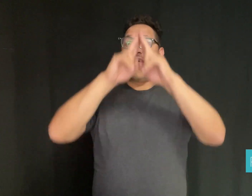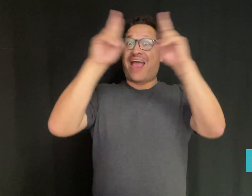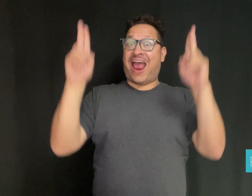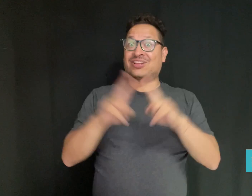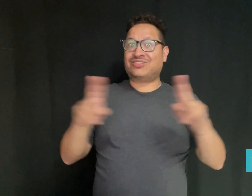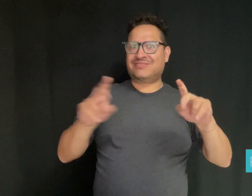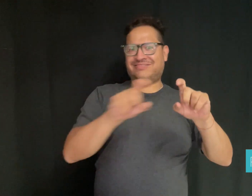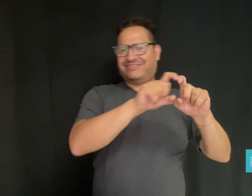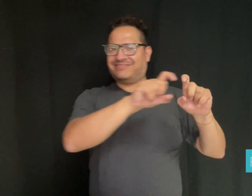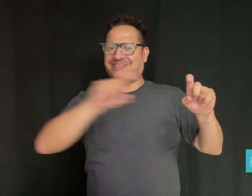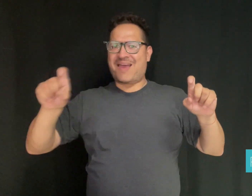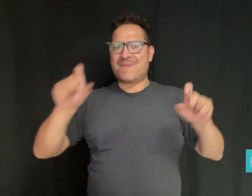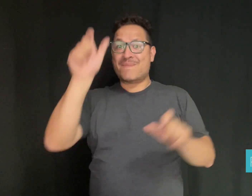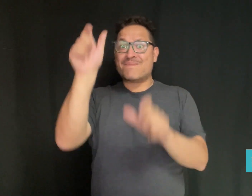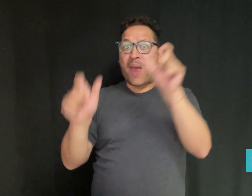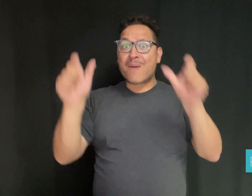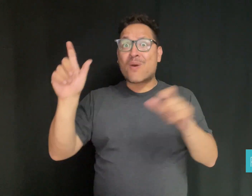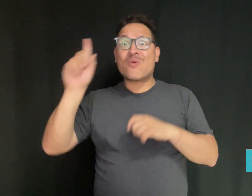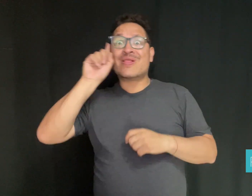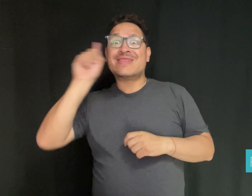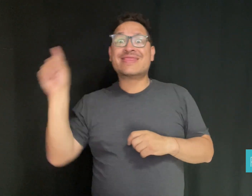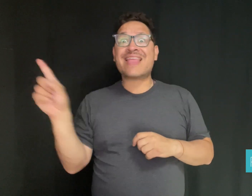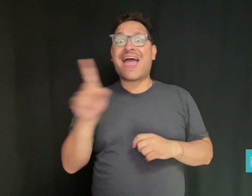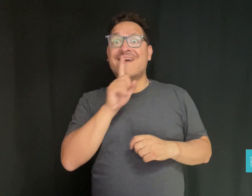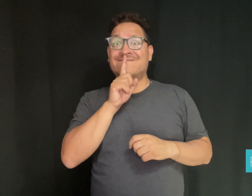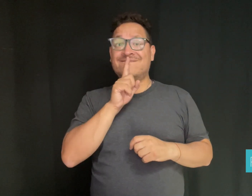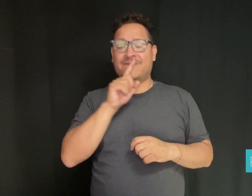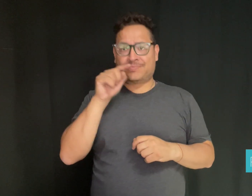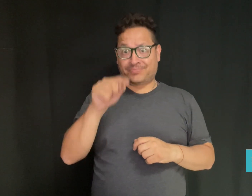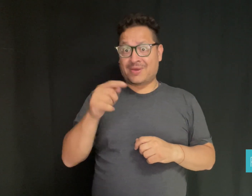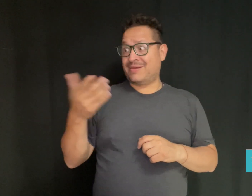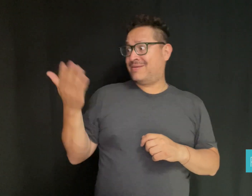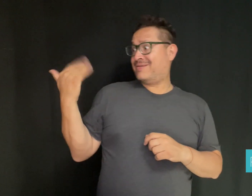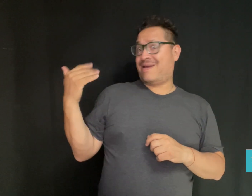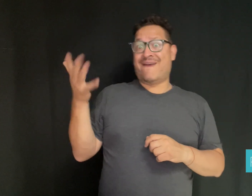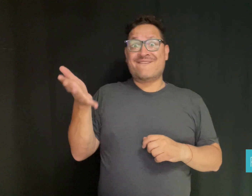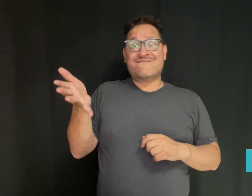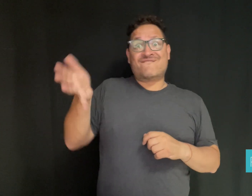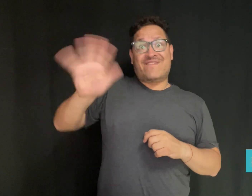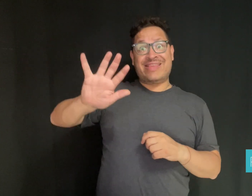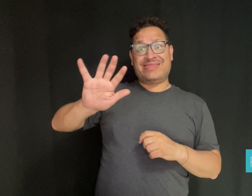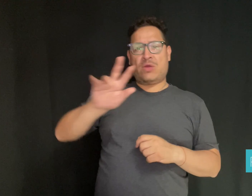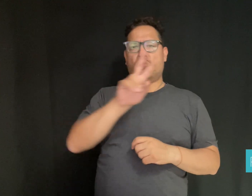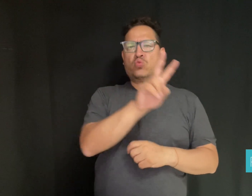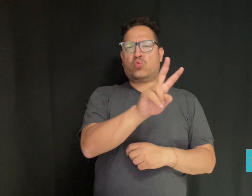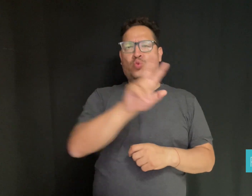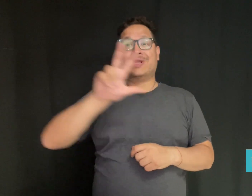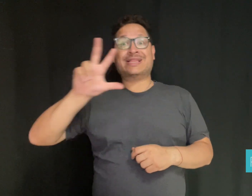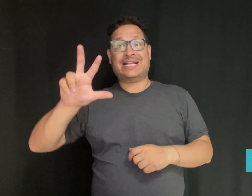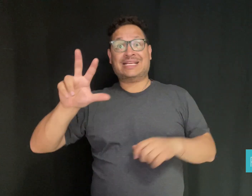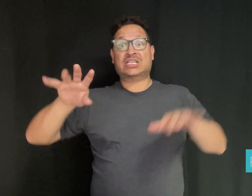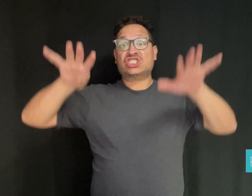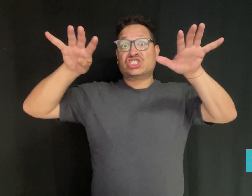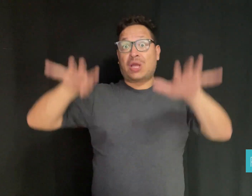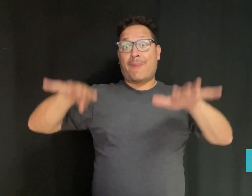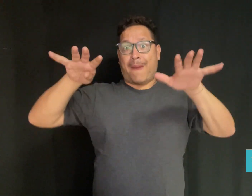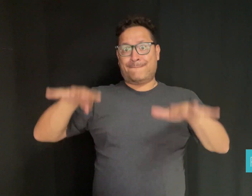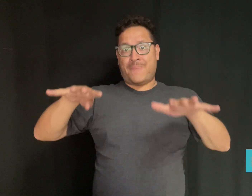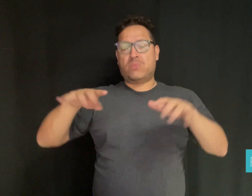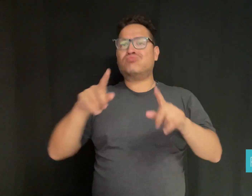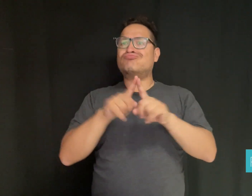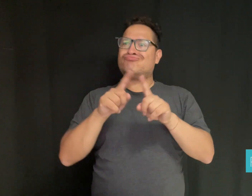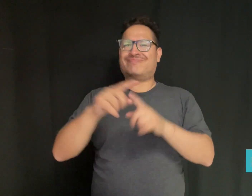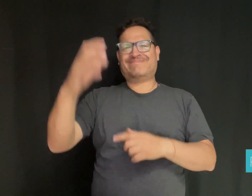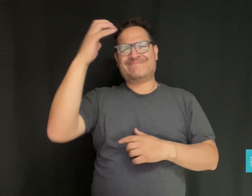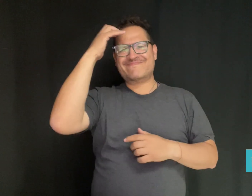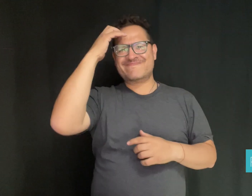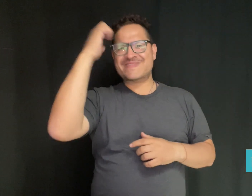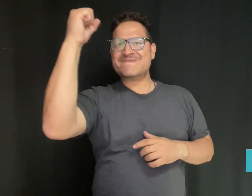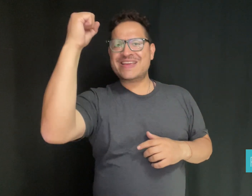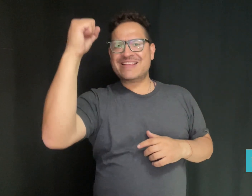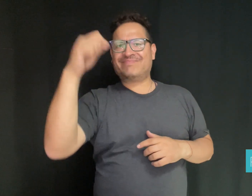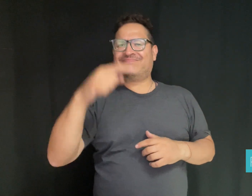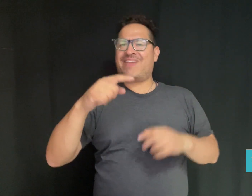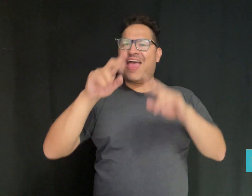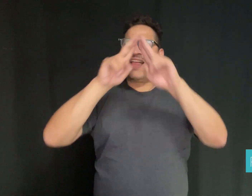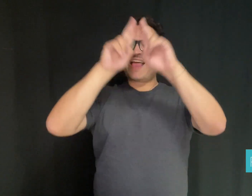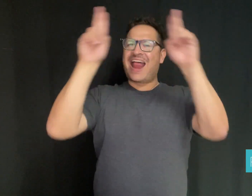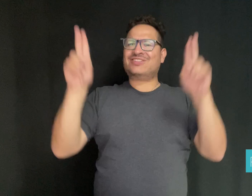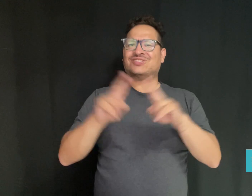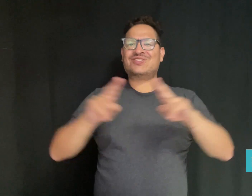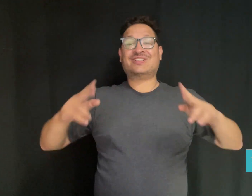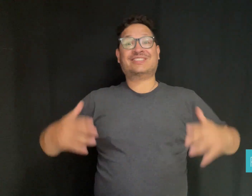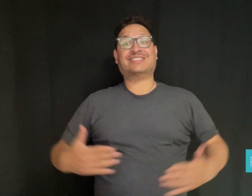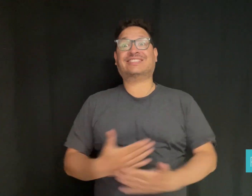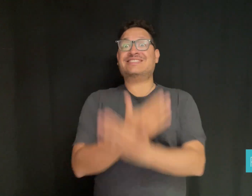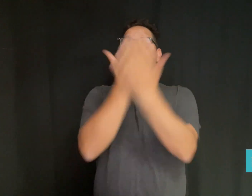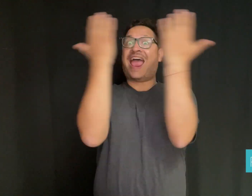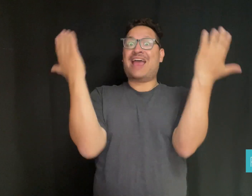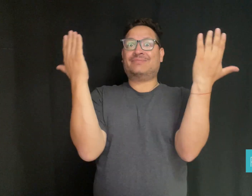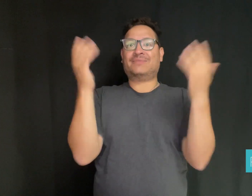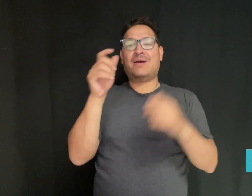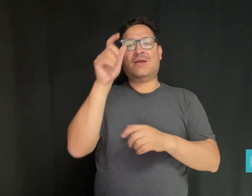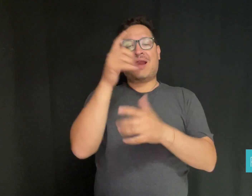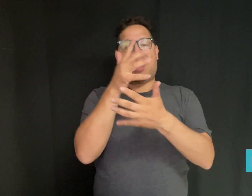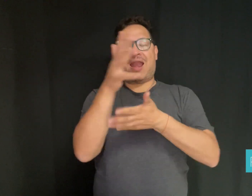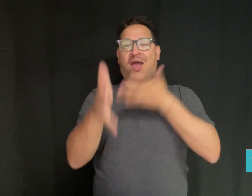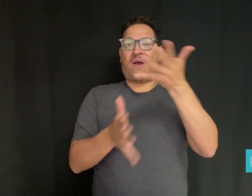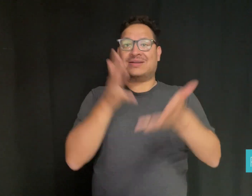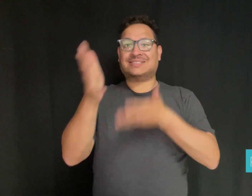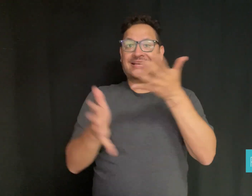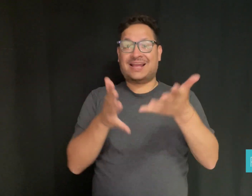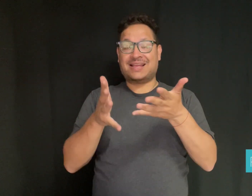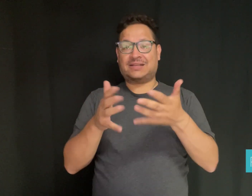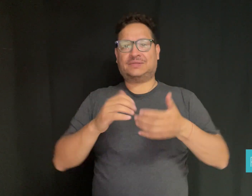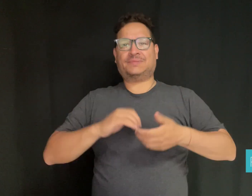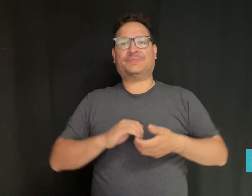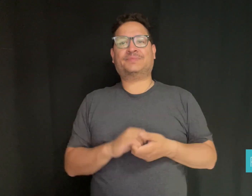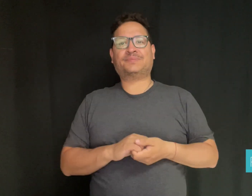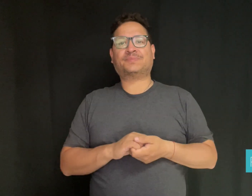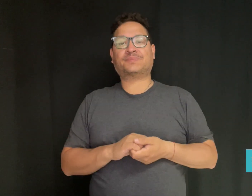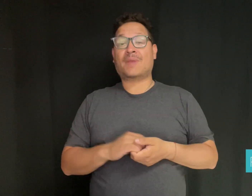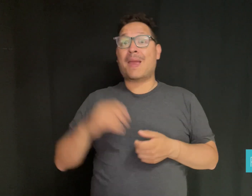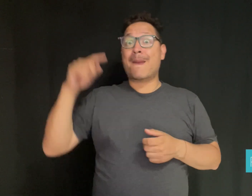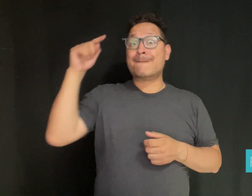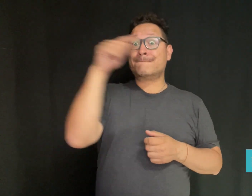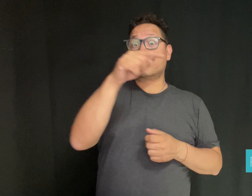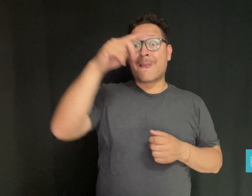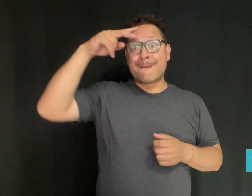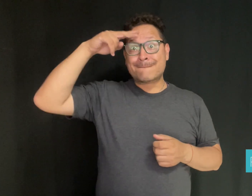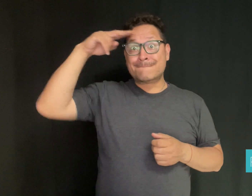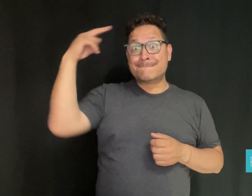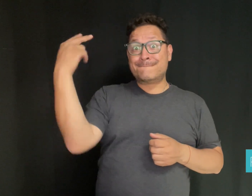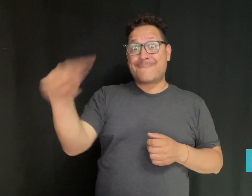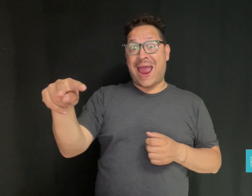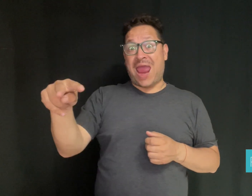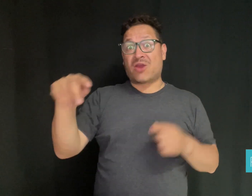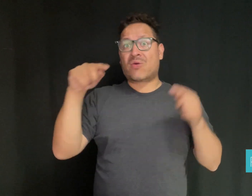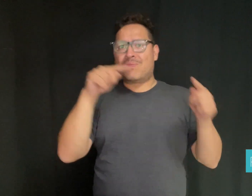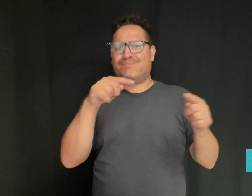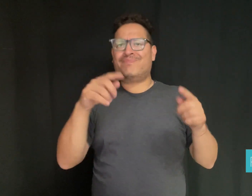for the attendees. On the other hand, in a commemorative act,